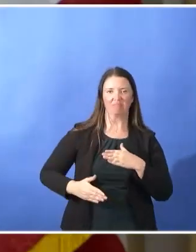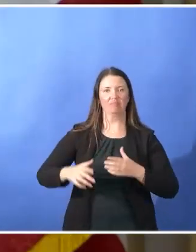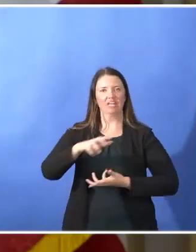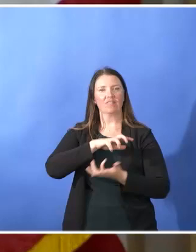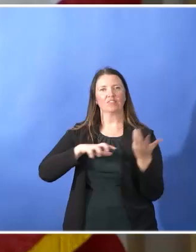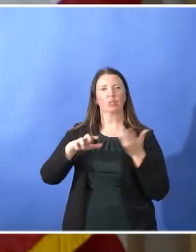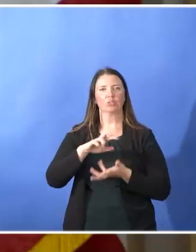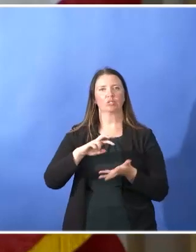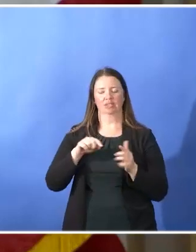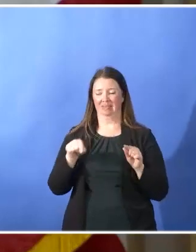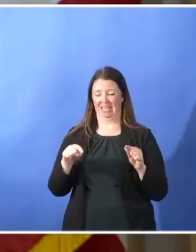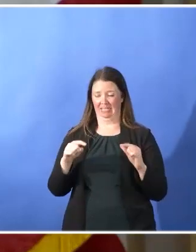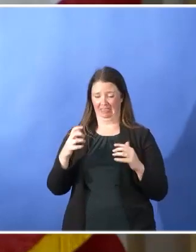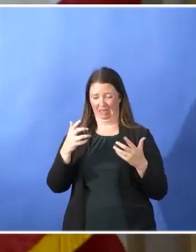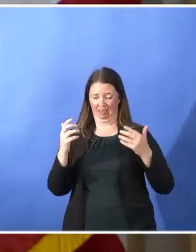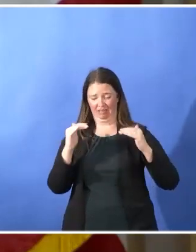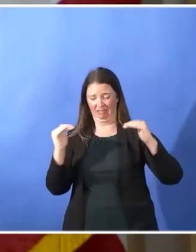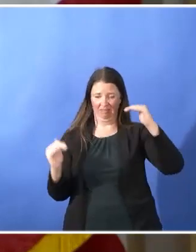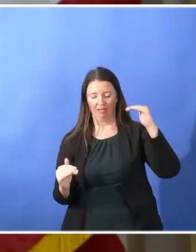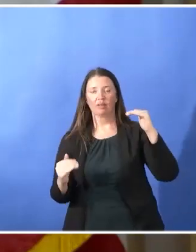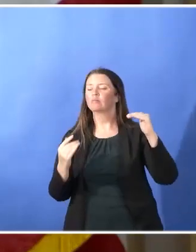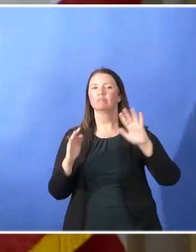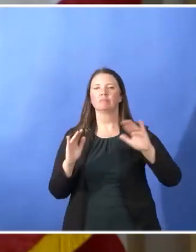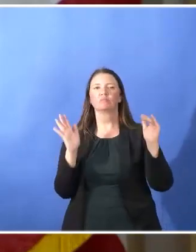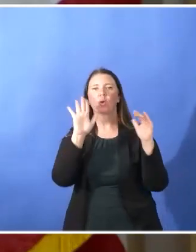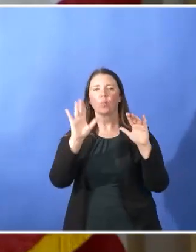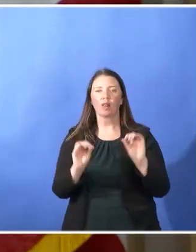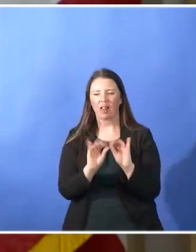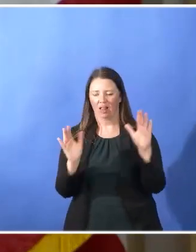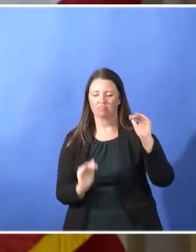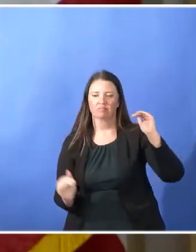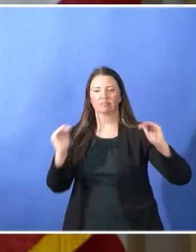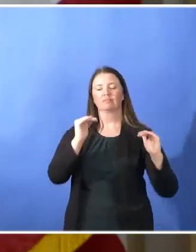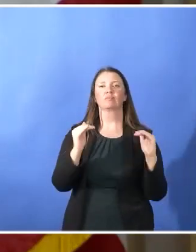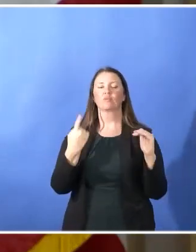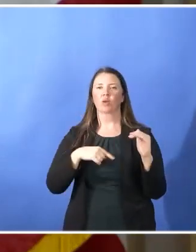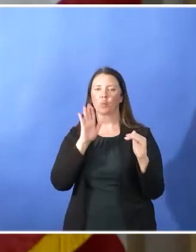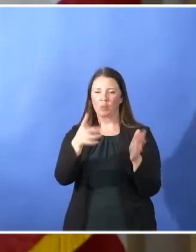REQUIRING EAS PARTICIPANTS TO CHECK WHETHER THE NEWEST INTERNET-BASED PROTOCOL VERSION OF THE ALERT EXISTS, AND WE